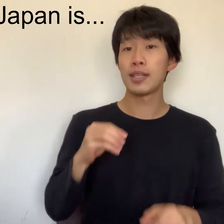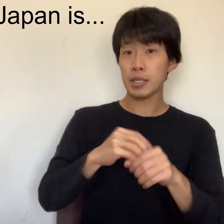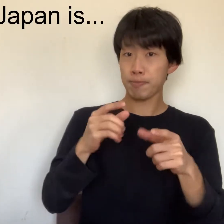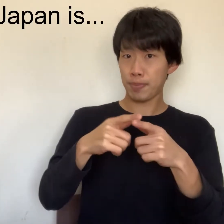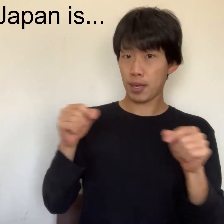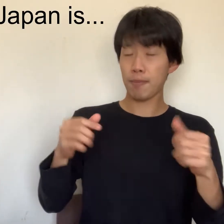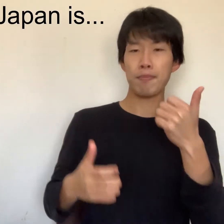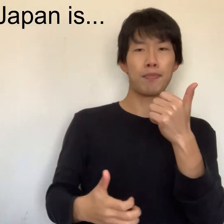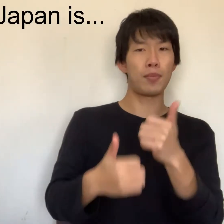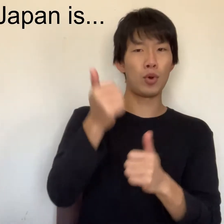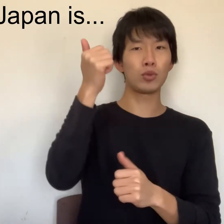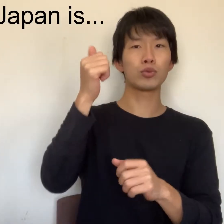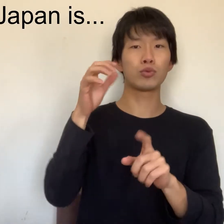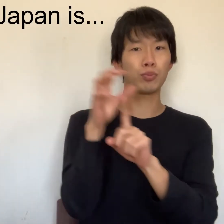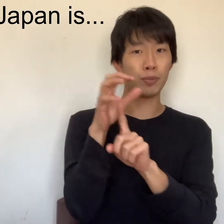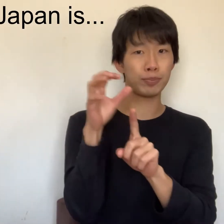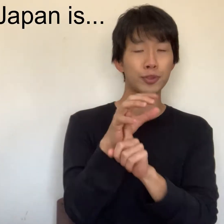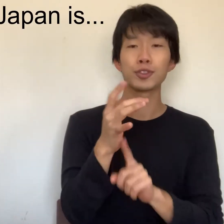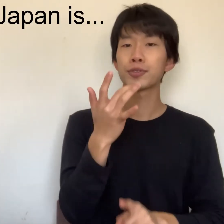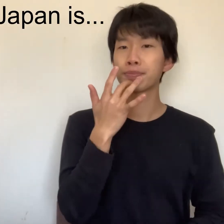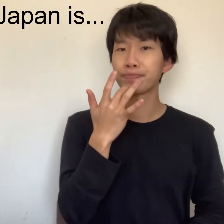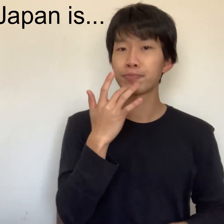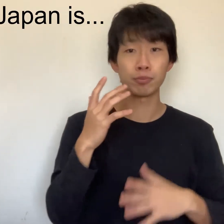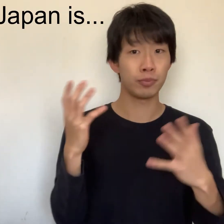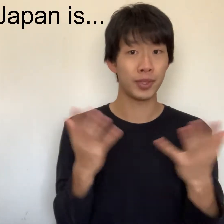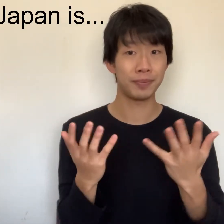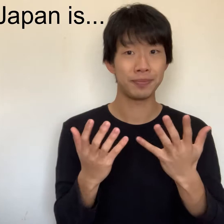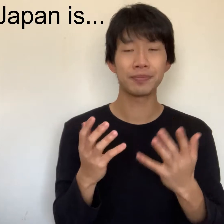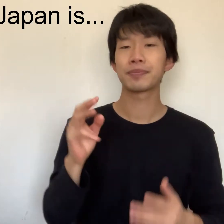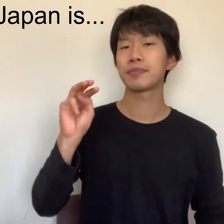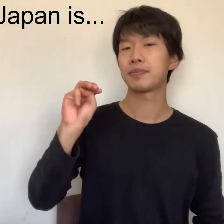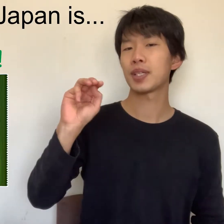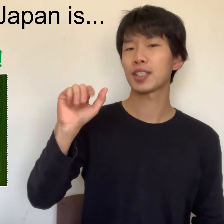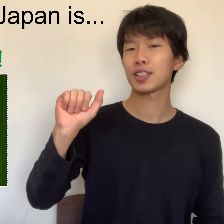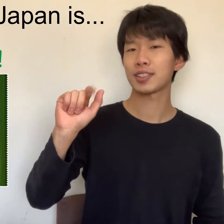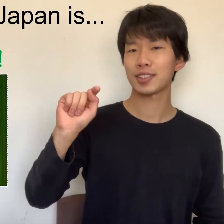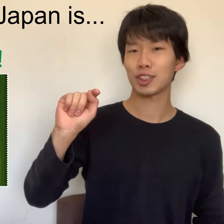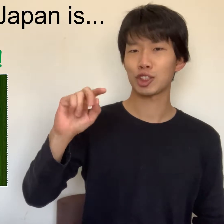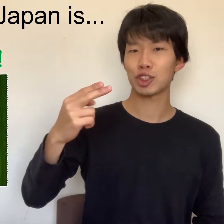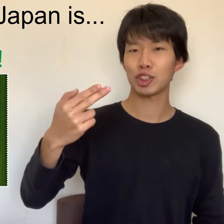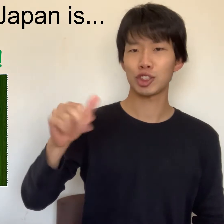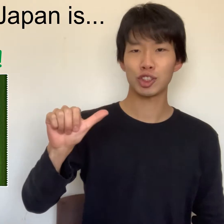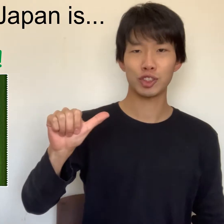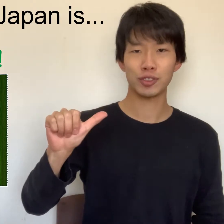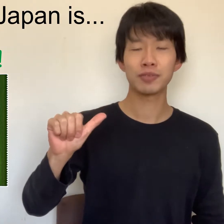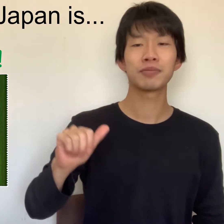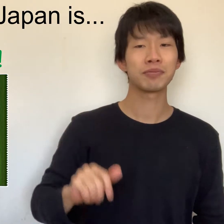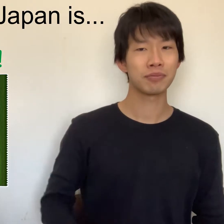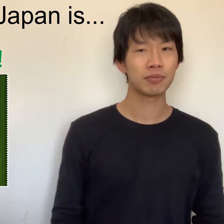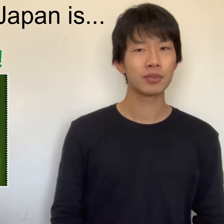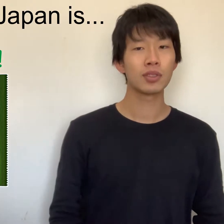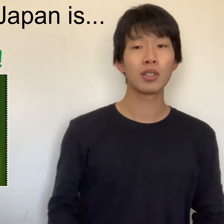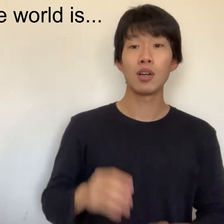The most popular flavor of KitKat sold in Japan is... Matcha!